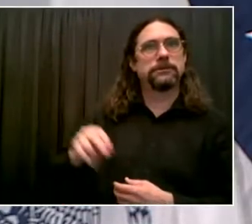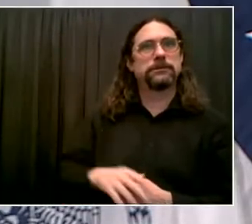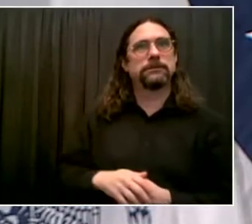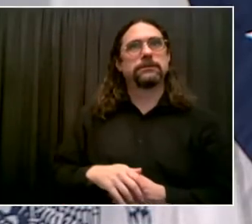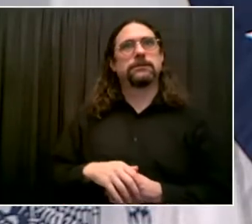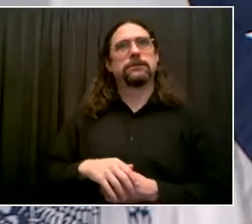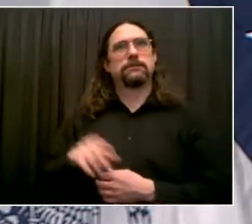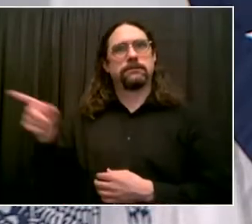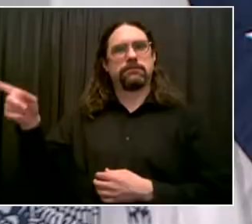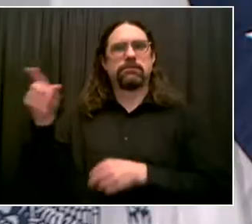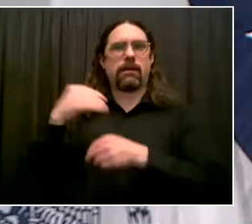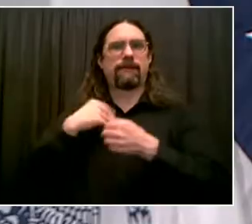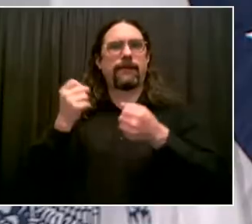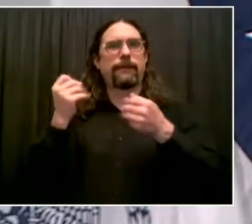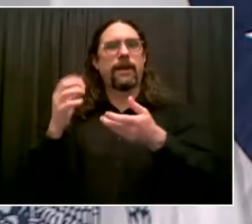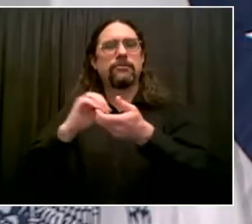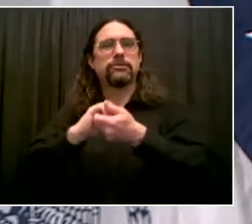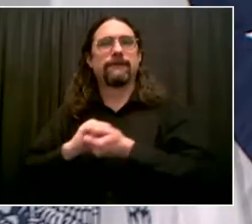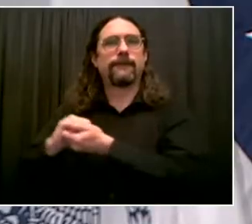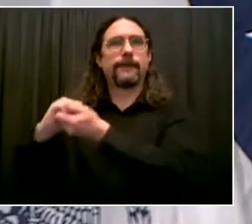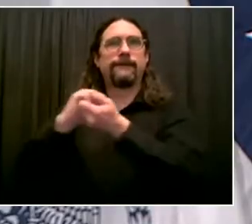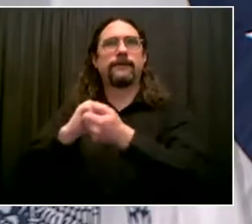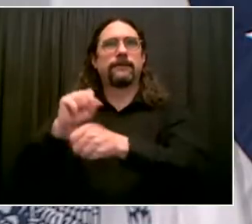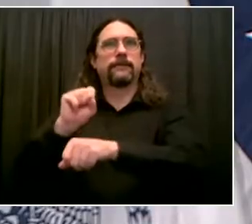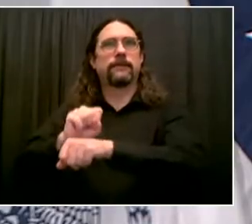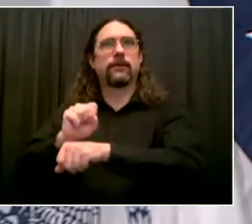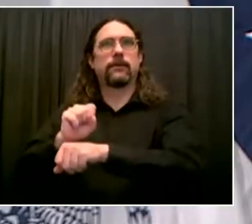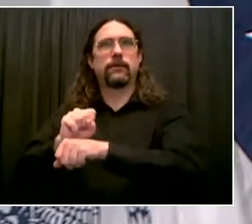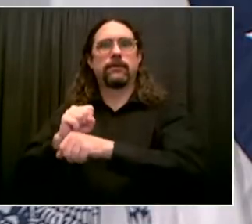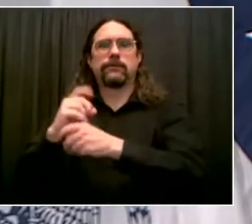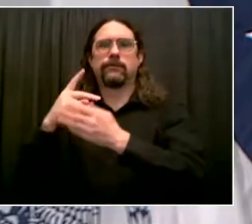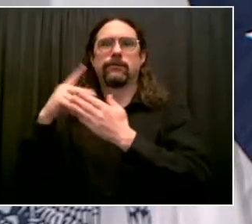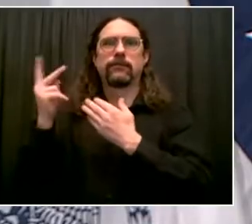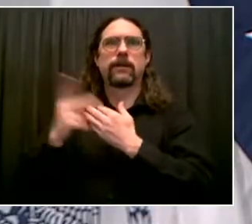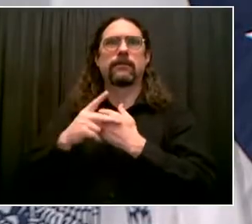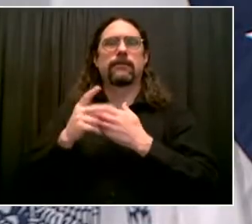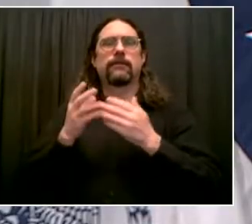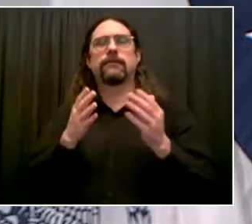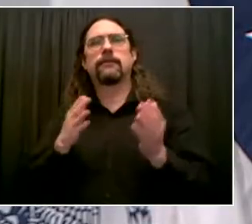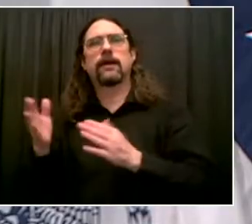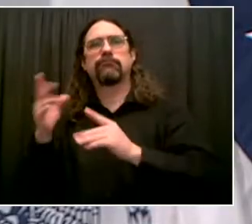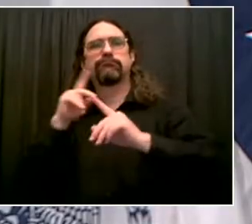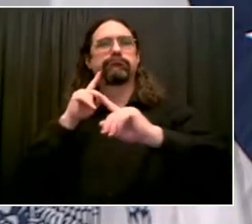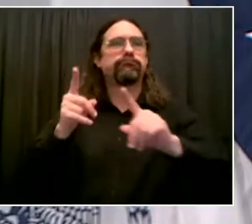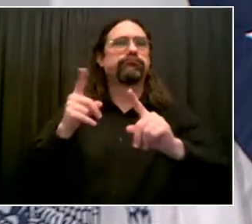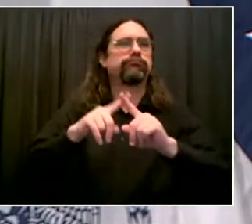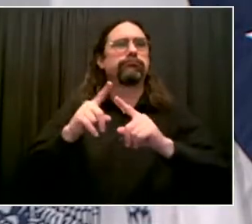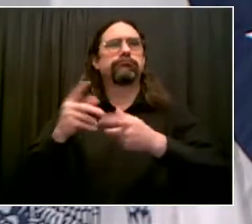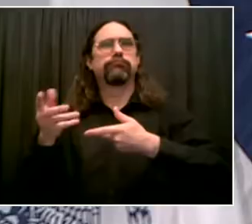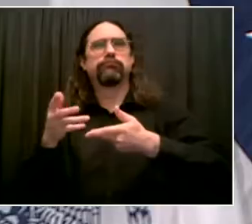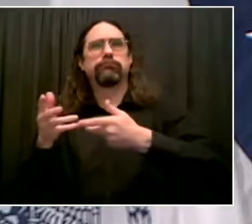HARRISON. WE'RE GOING TO BE DOING A LOT OF WORK AND COLLABORATIVE